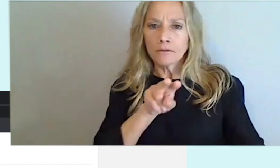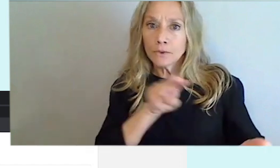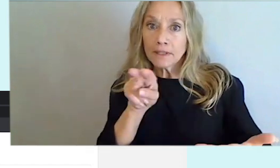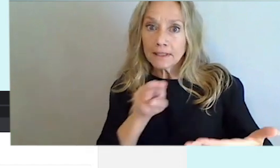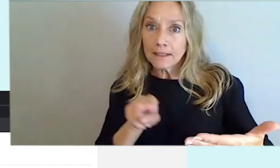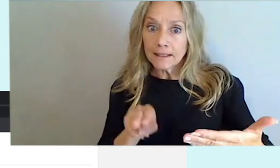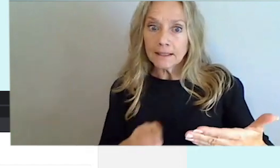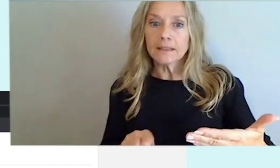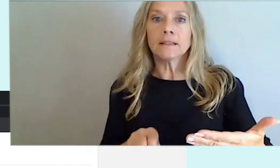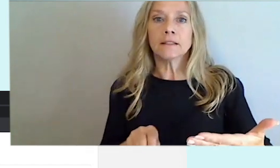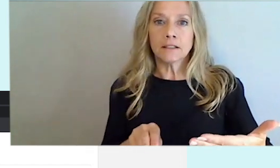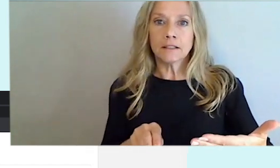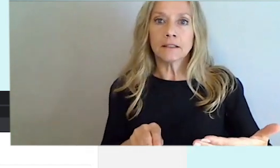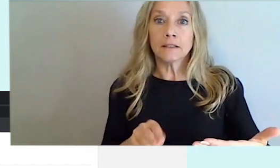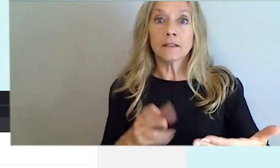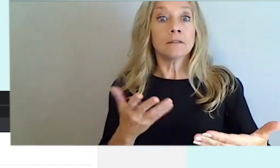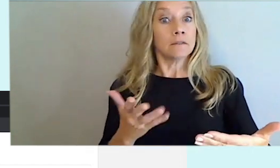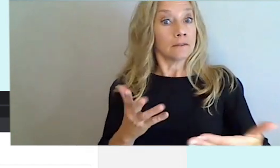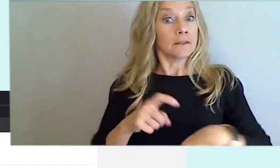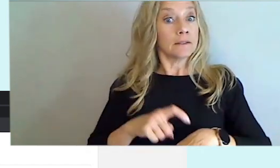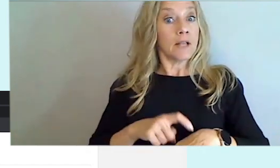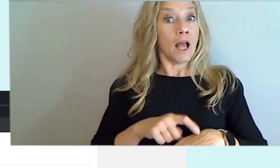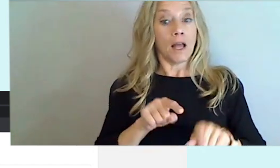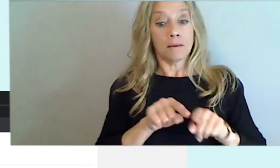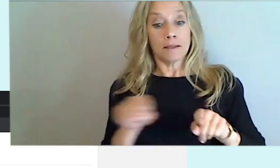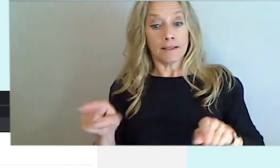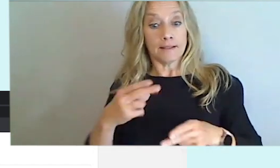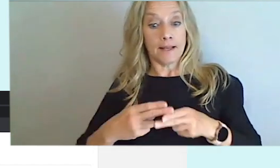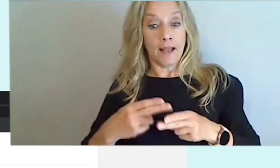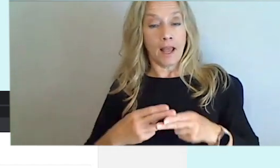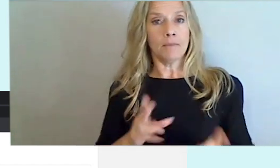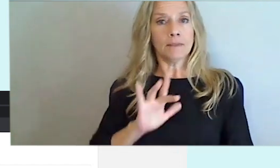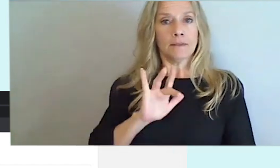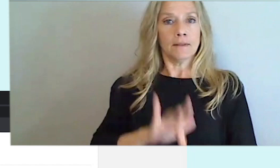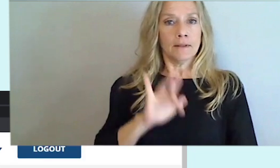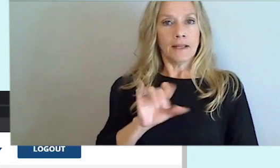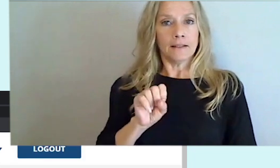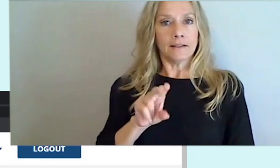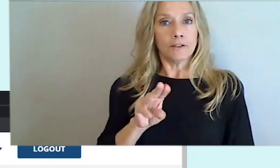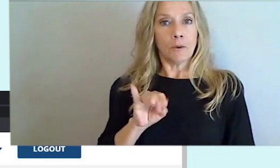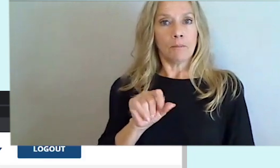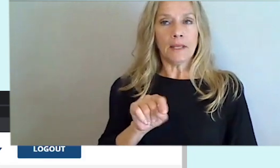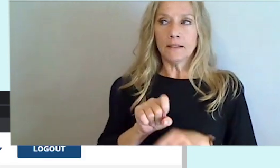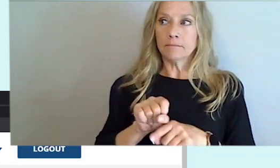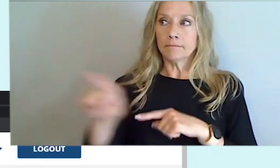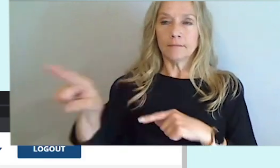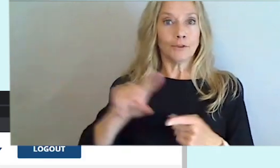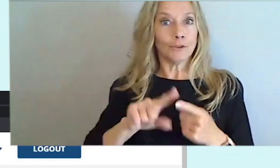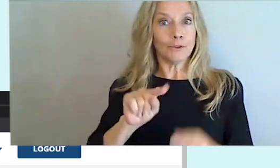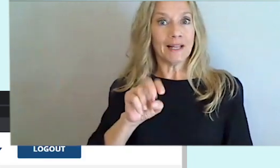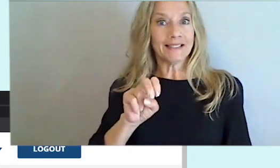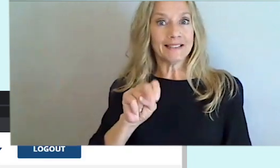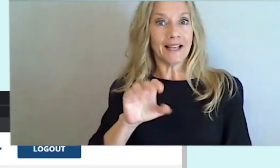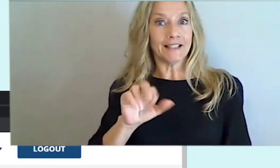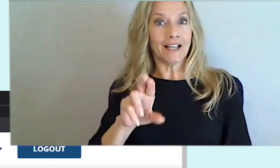Then click submit to submit your renewal to TennCare. Congratulations! Once you've completed your renewal,